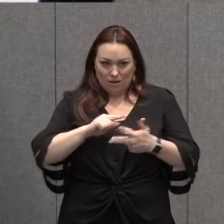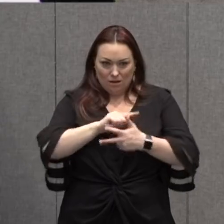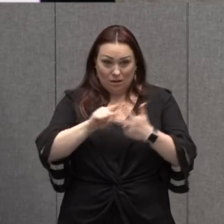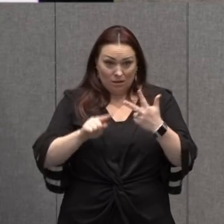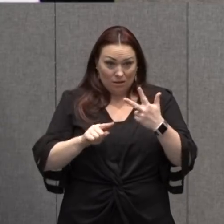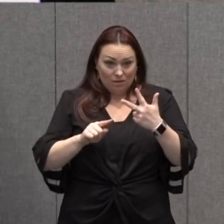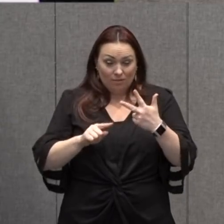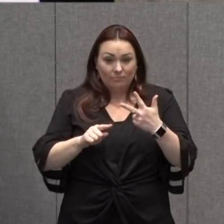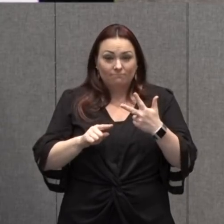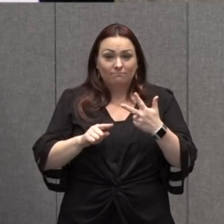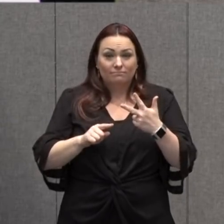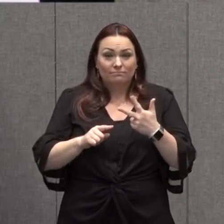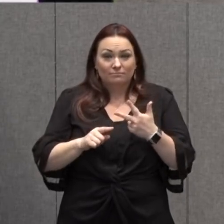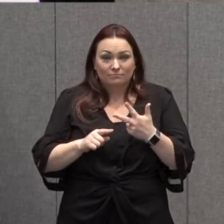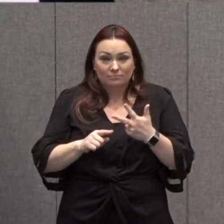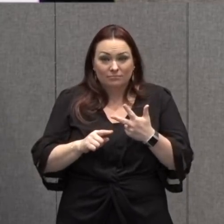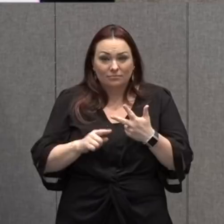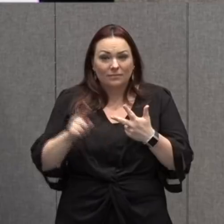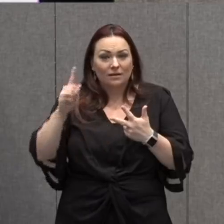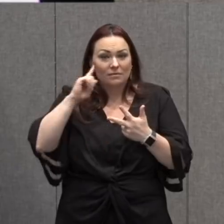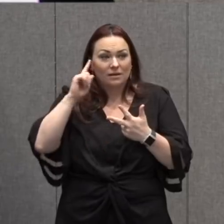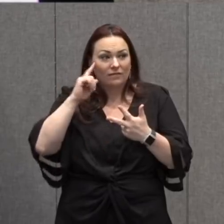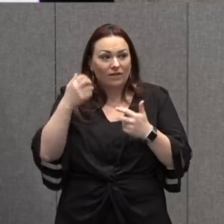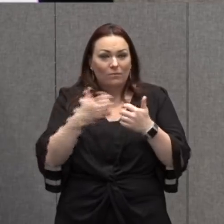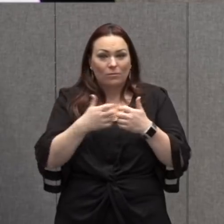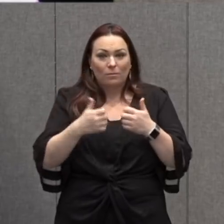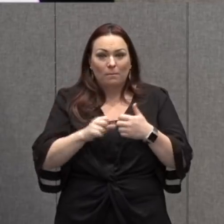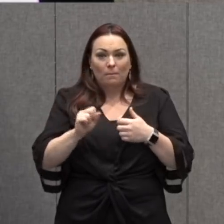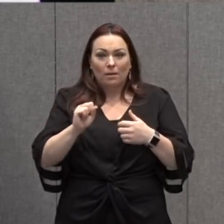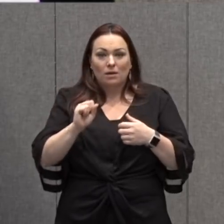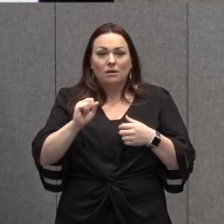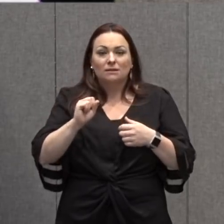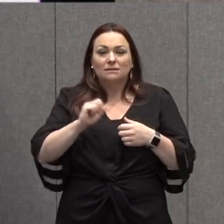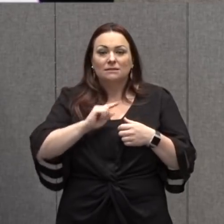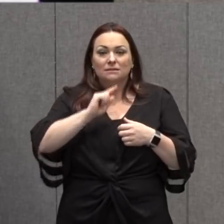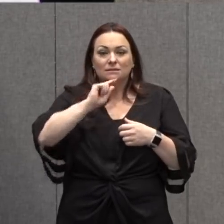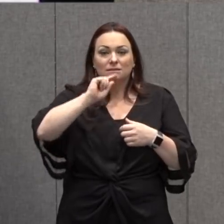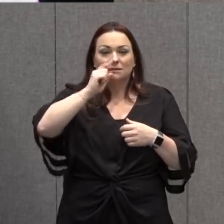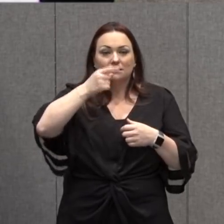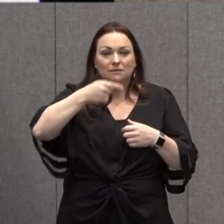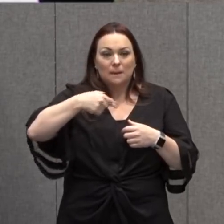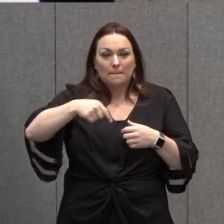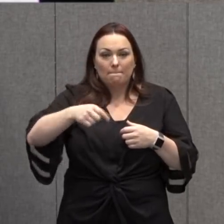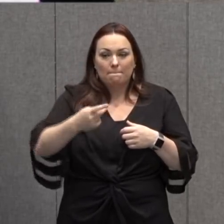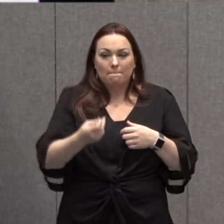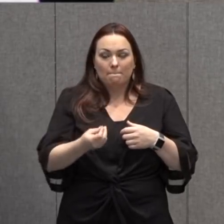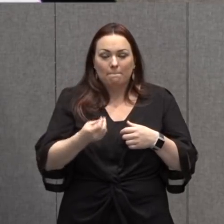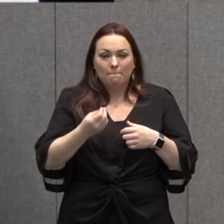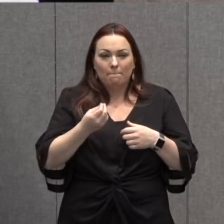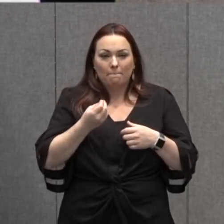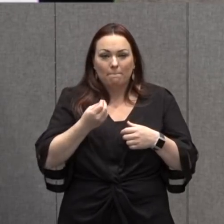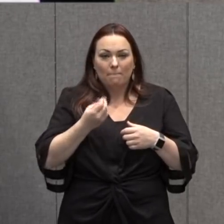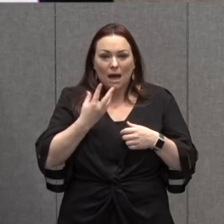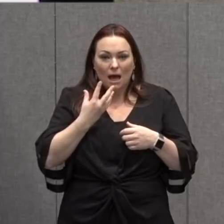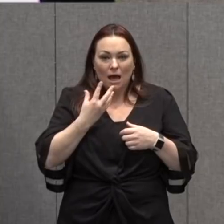I am hearing, let's see, if I break that apart, spr-ing, so I hear -ing at the end,